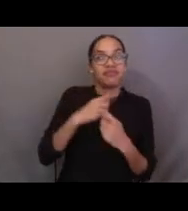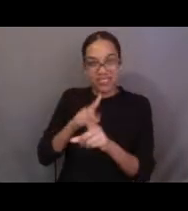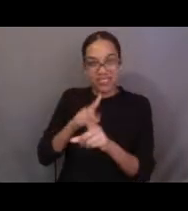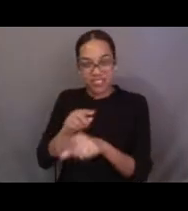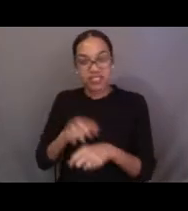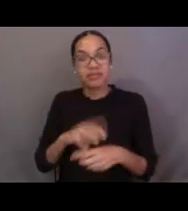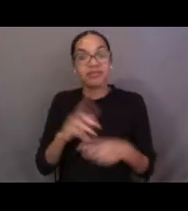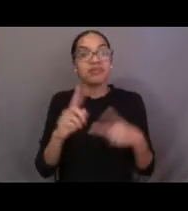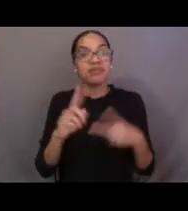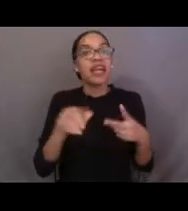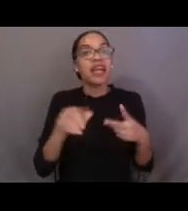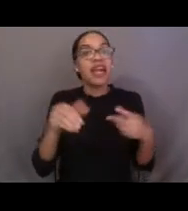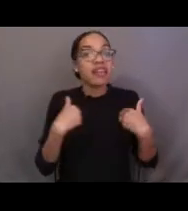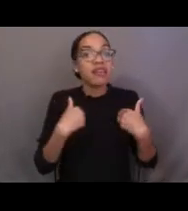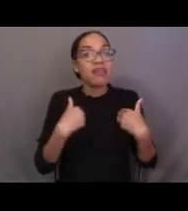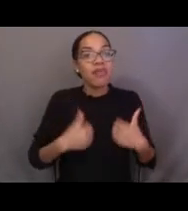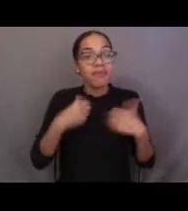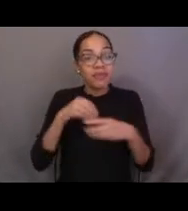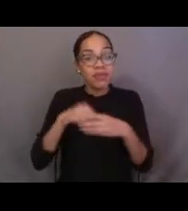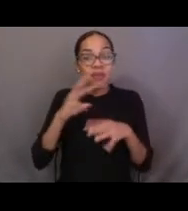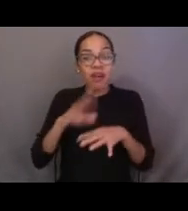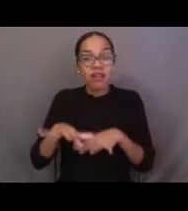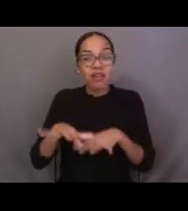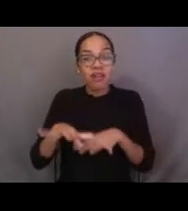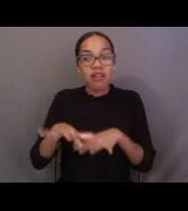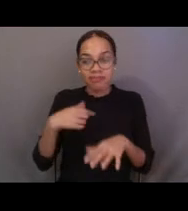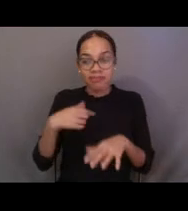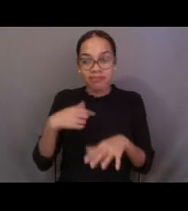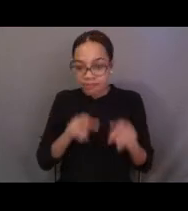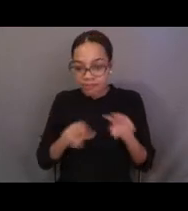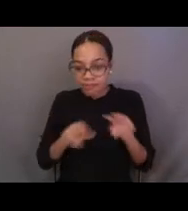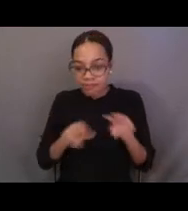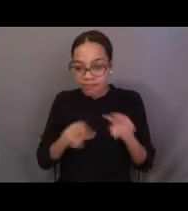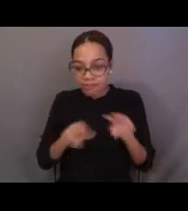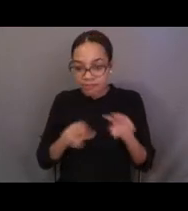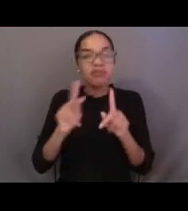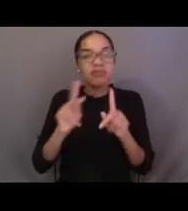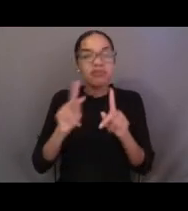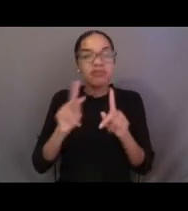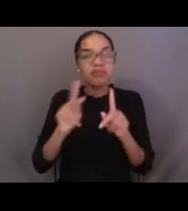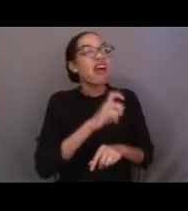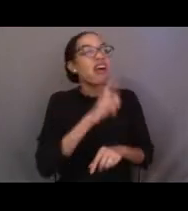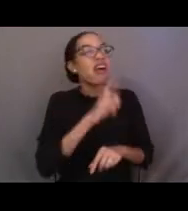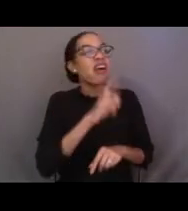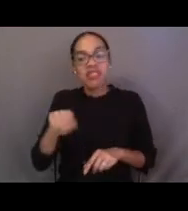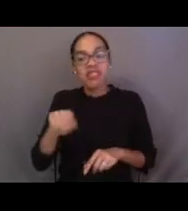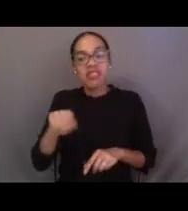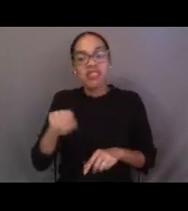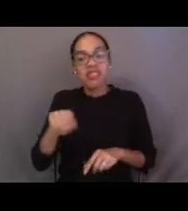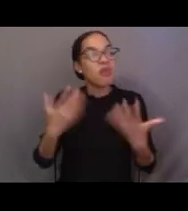And then I'm also working with the people who use these resources, and making sure that those people